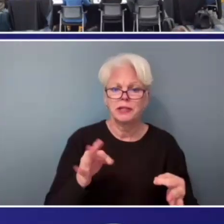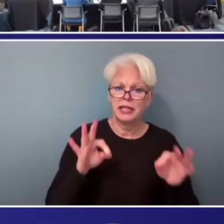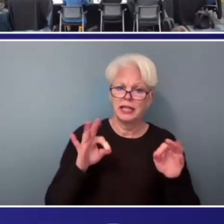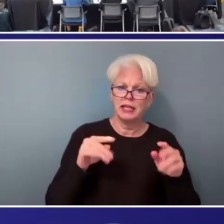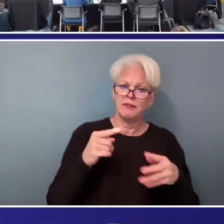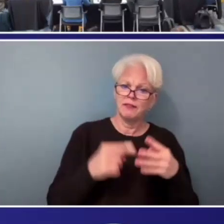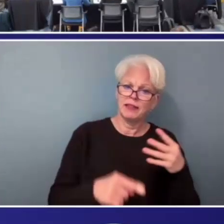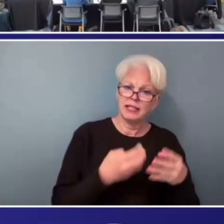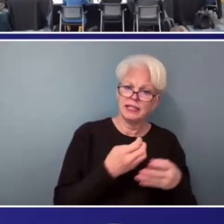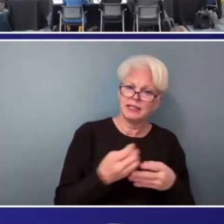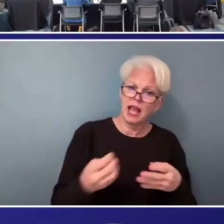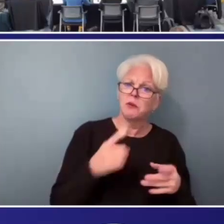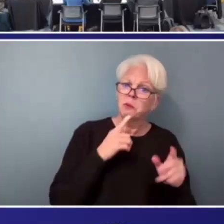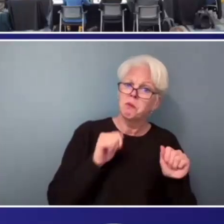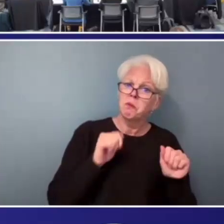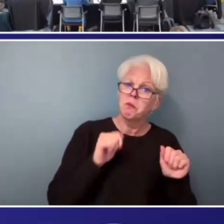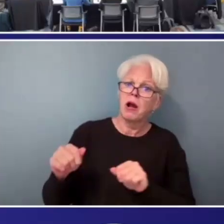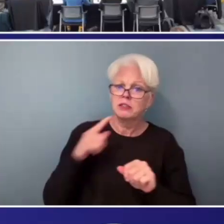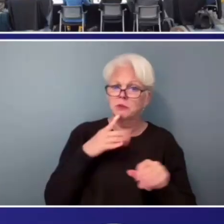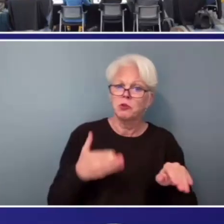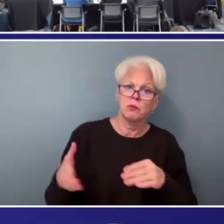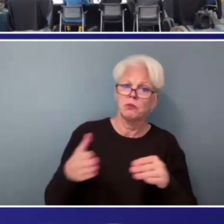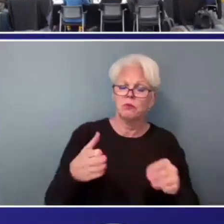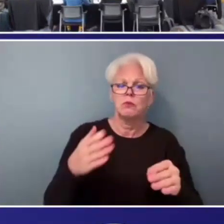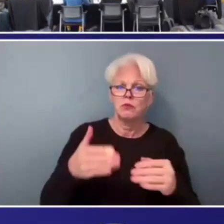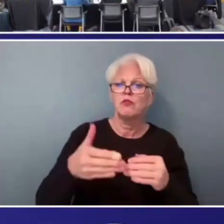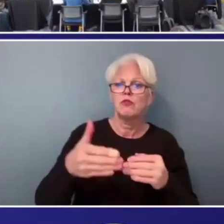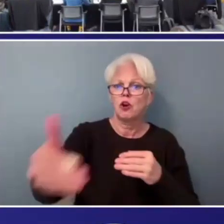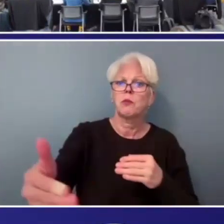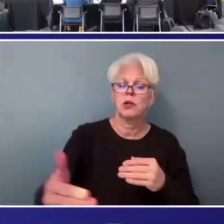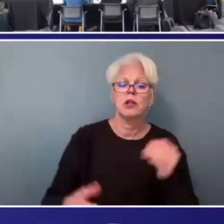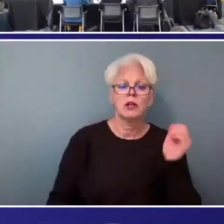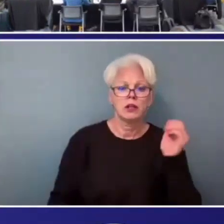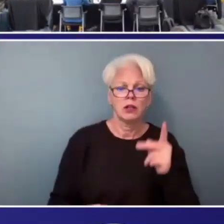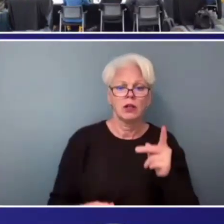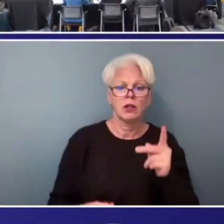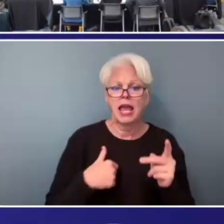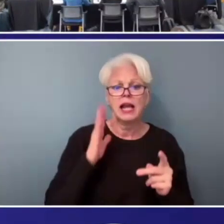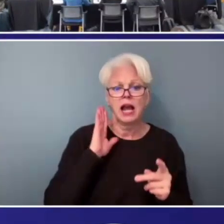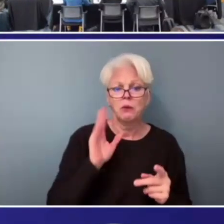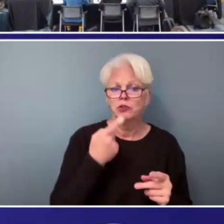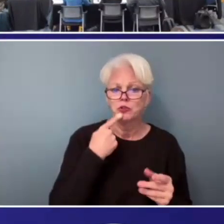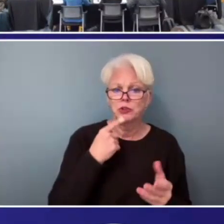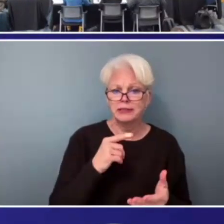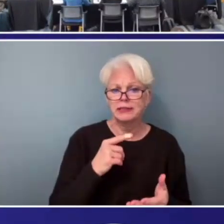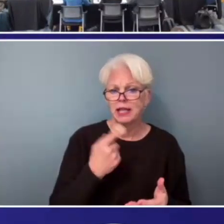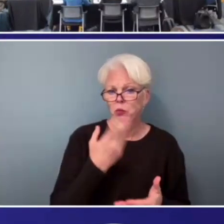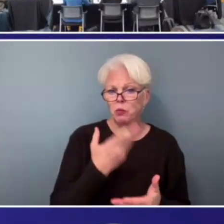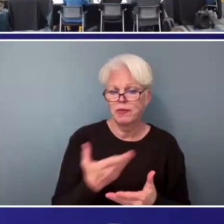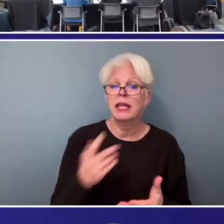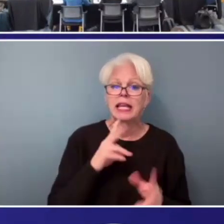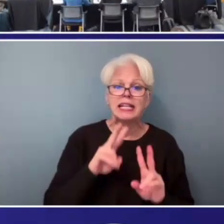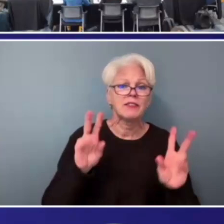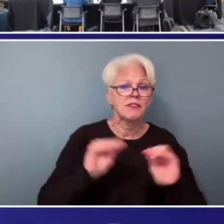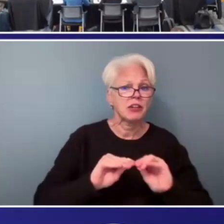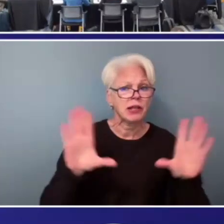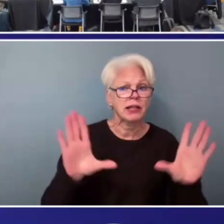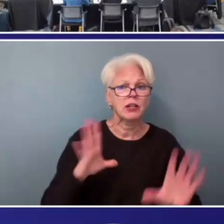a, as a possible pathway forward. Yeah. Okay. And I will just say one thing. It's very clear that Congress intended for